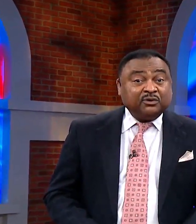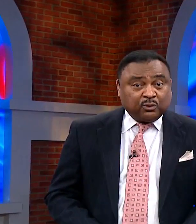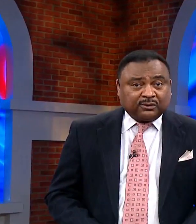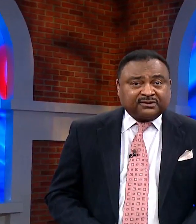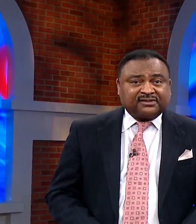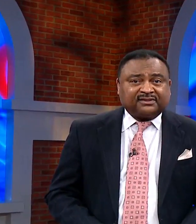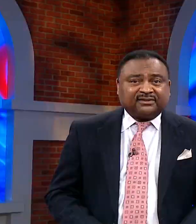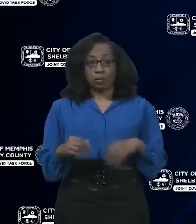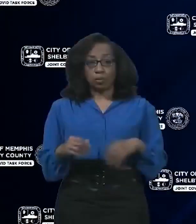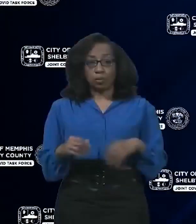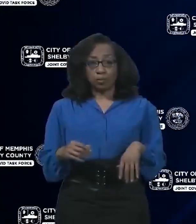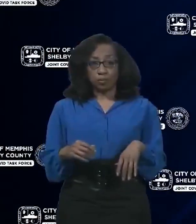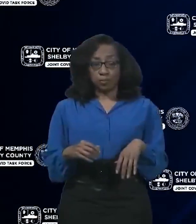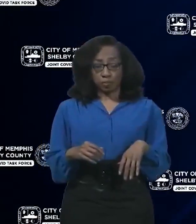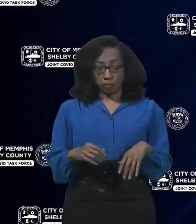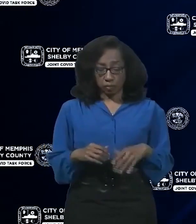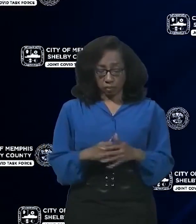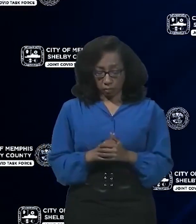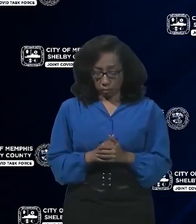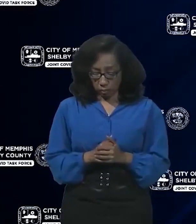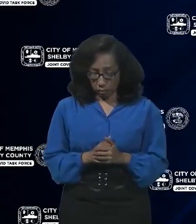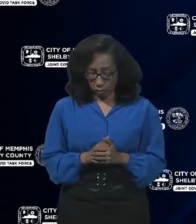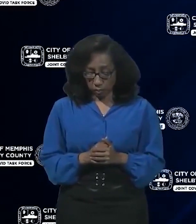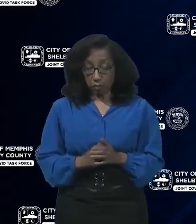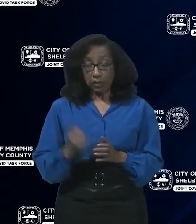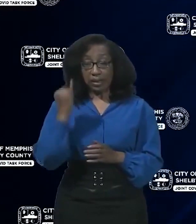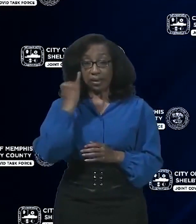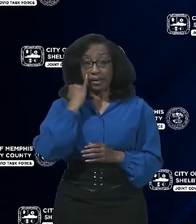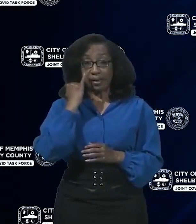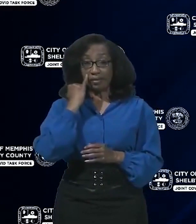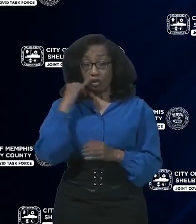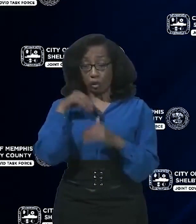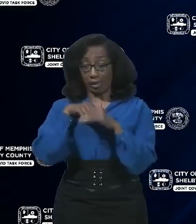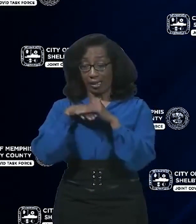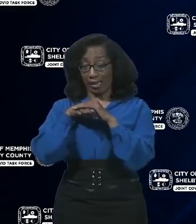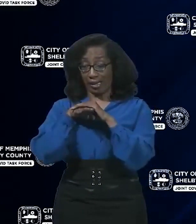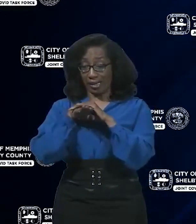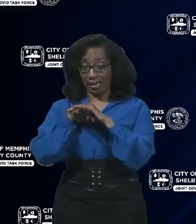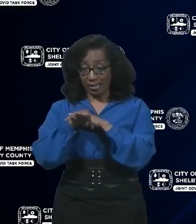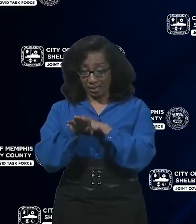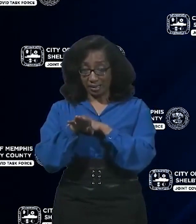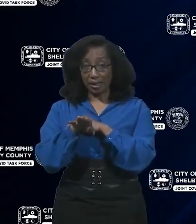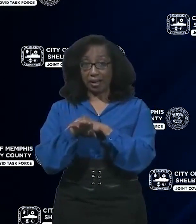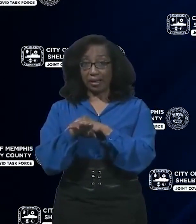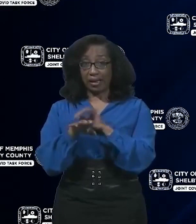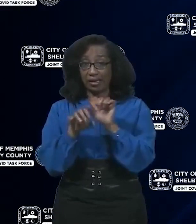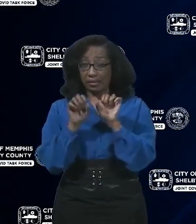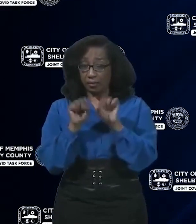REASONS WHY A NEW HEALTH DIRECTIVE WILL BE COMING OUT NEXT WEEK URGING EVEN THE FULLY VACCINATED TO WEAR A